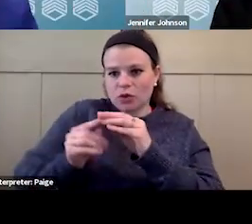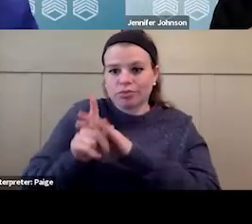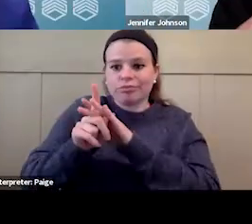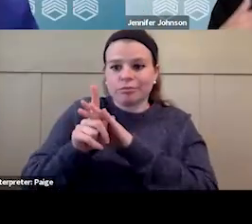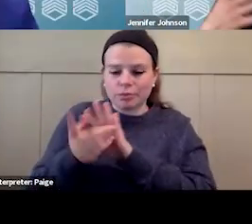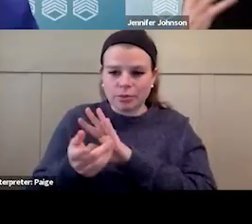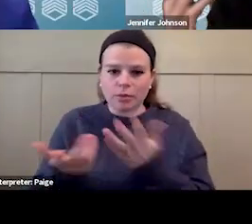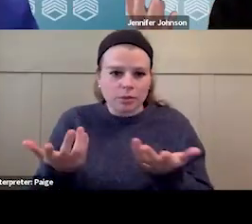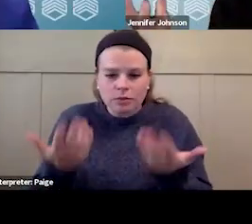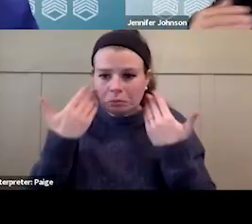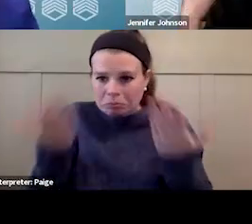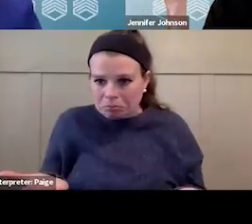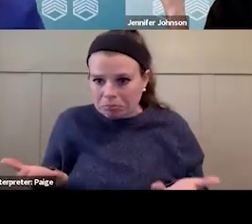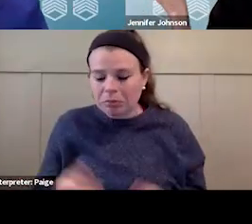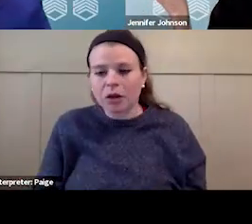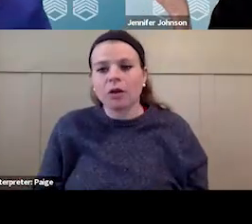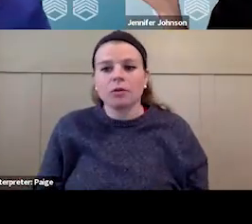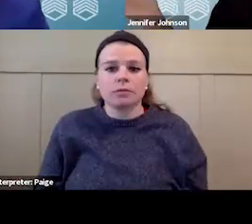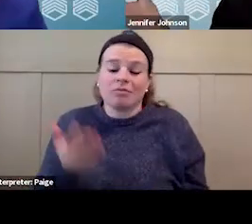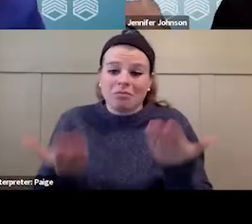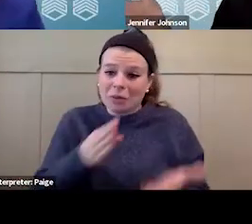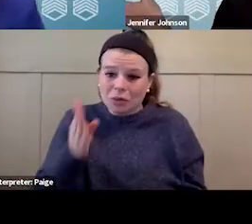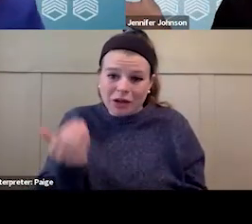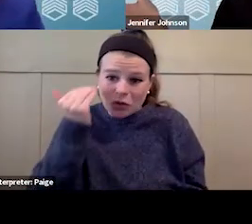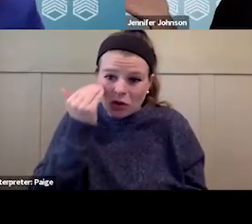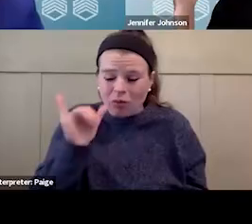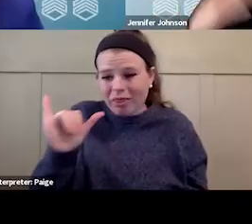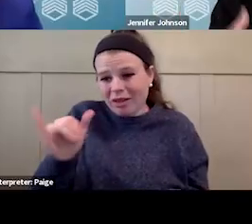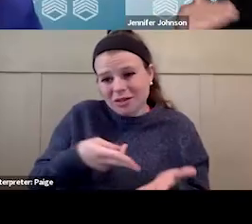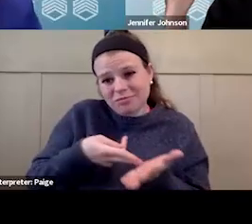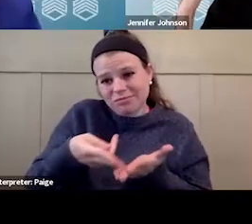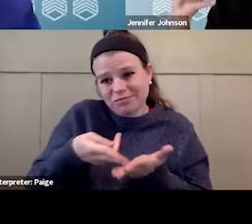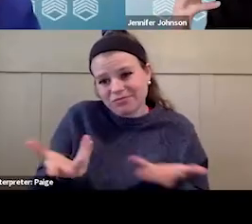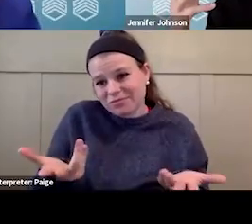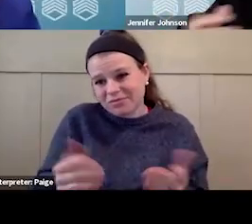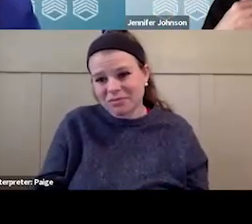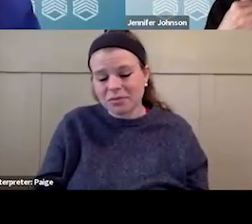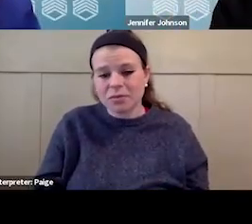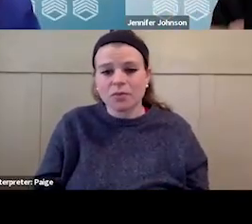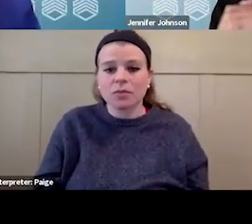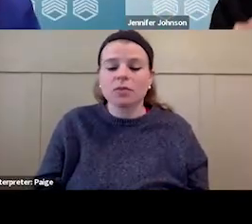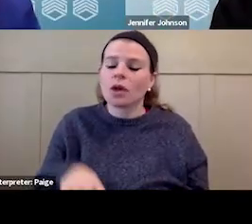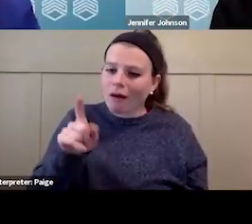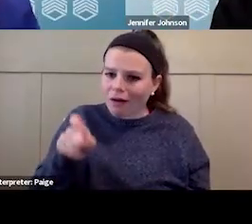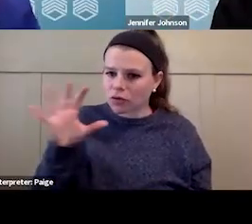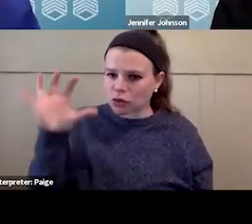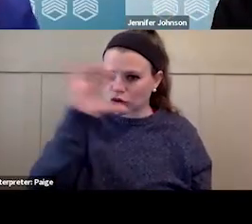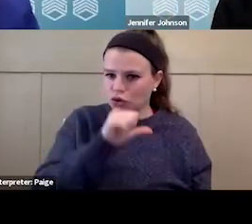It may be, uh, th- we may never know. That's the truth, and I think we have to assume that there's a lot going on.